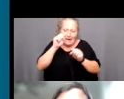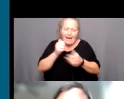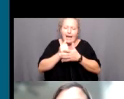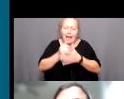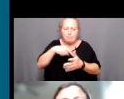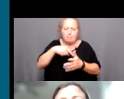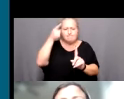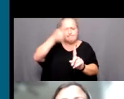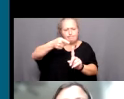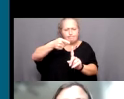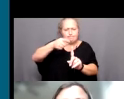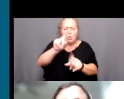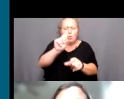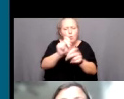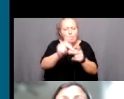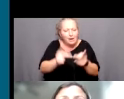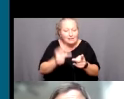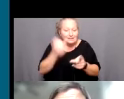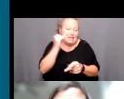well, when workers don't have voice,